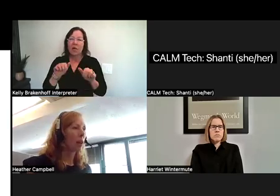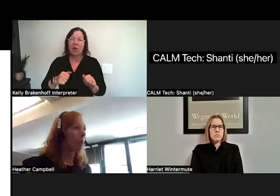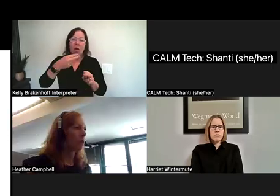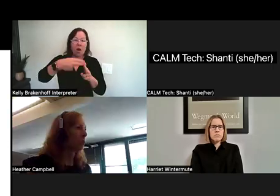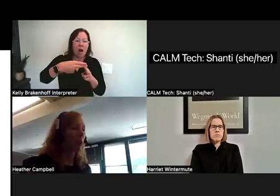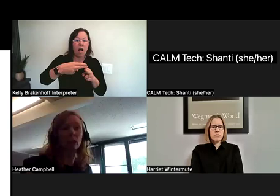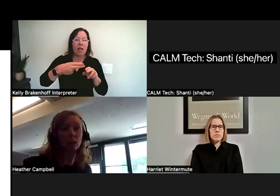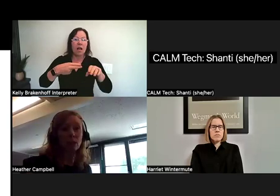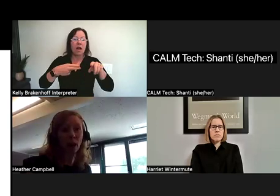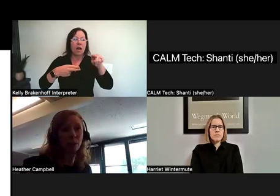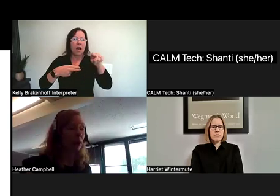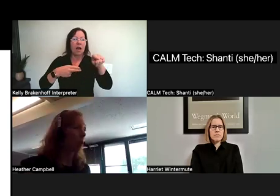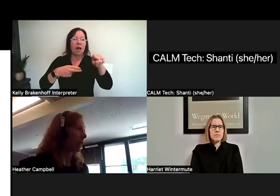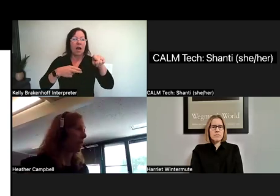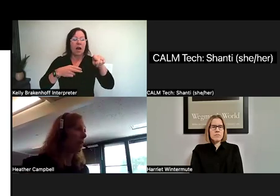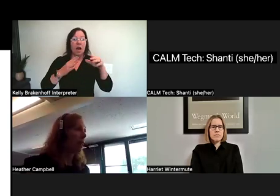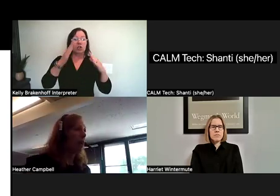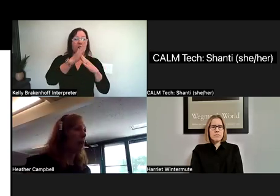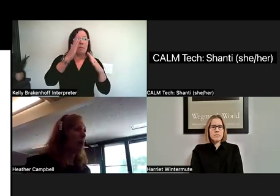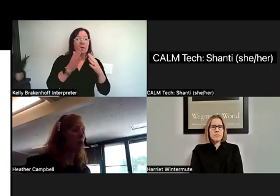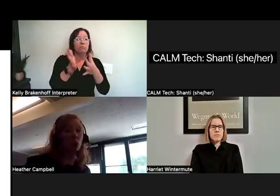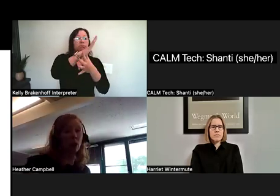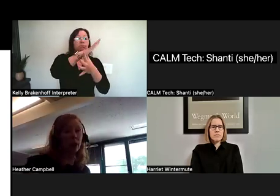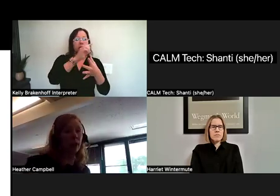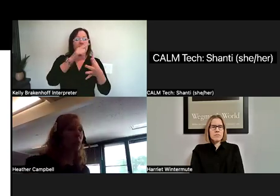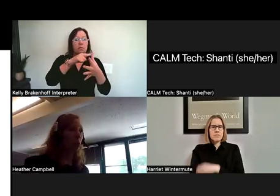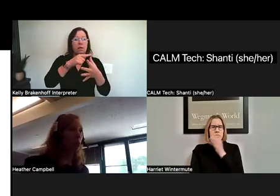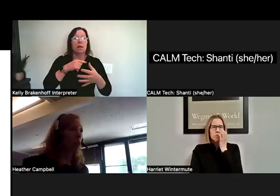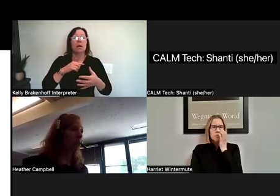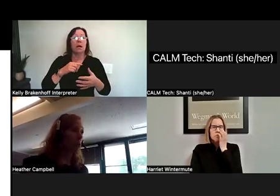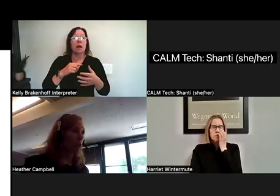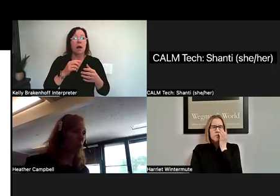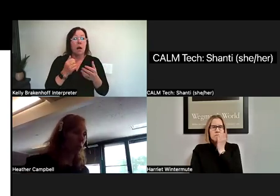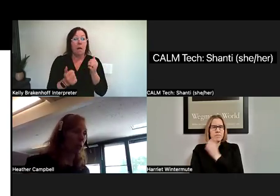left would be your top priority. So you would allocate the most resources here